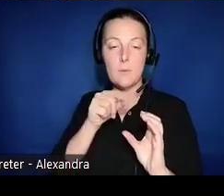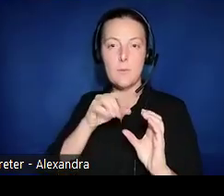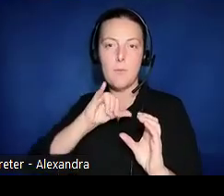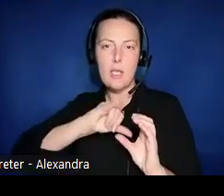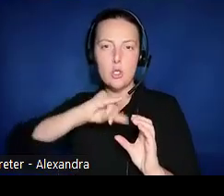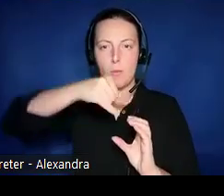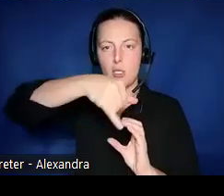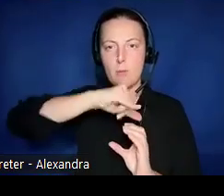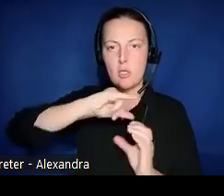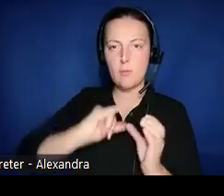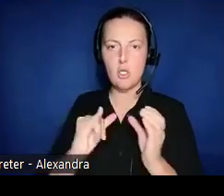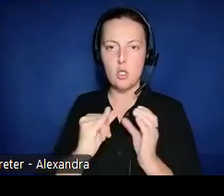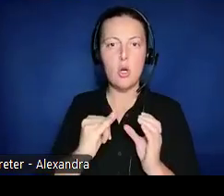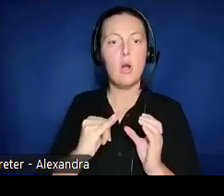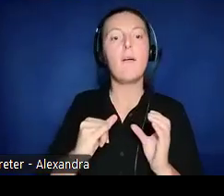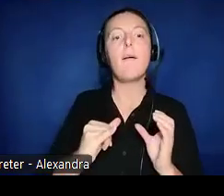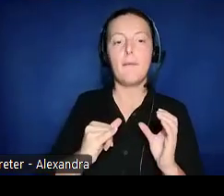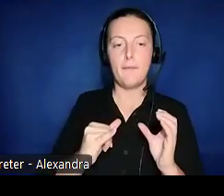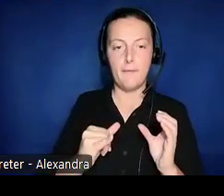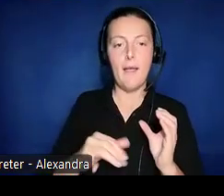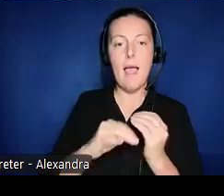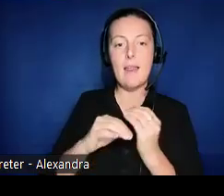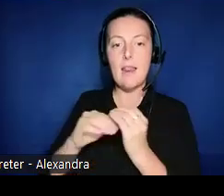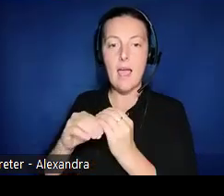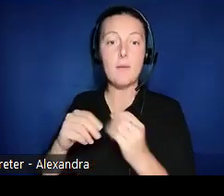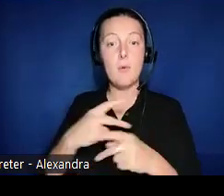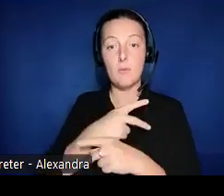multiply them together, and then divide by the number of distances that I took. And that gives